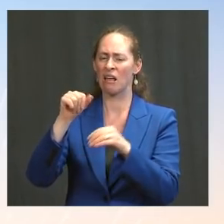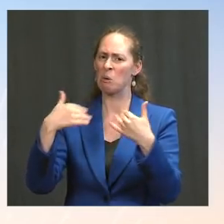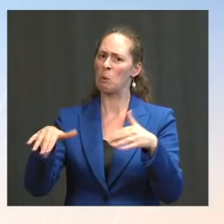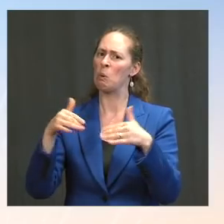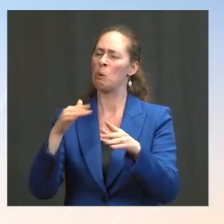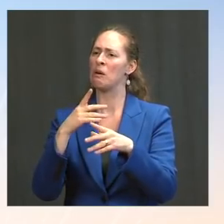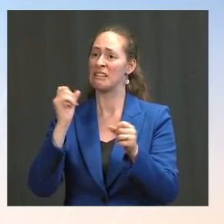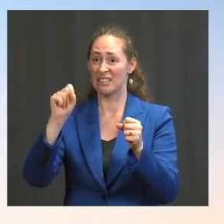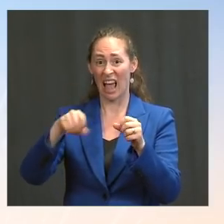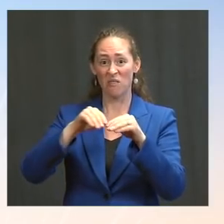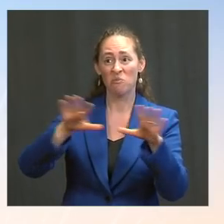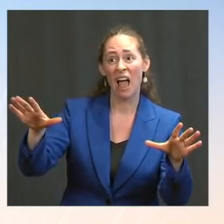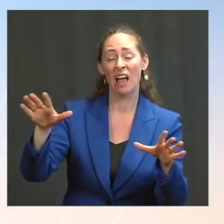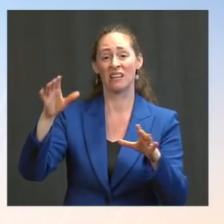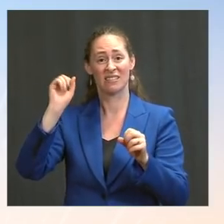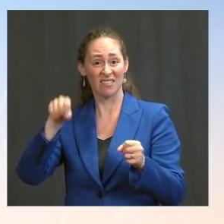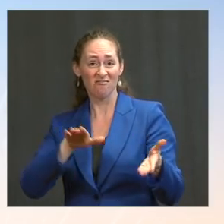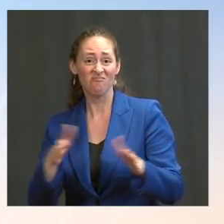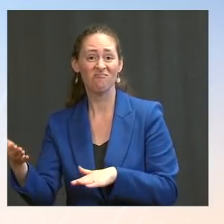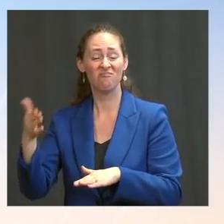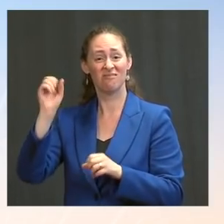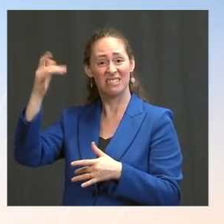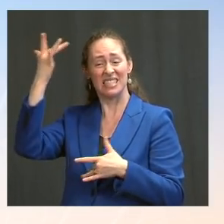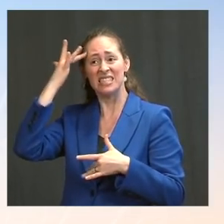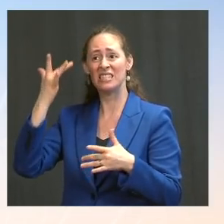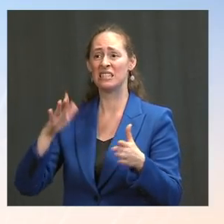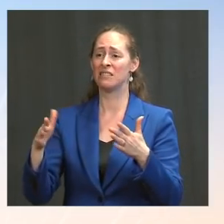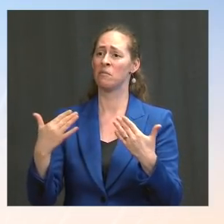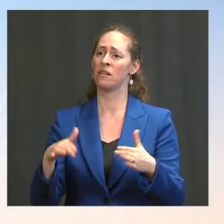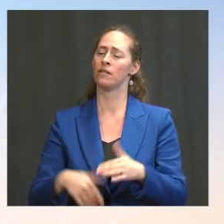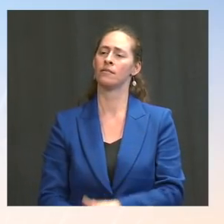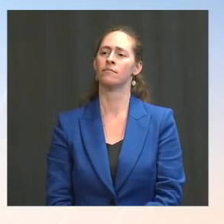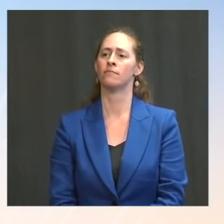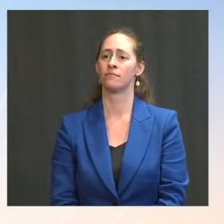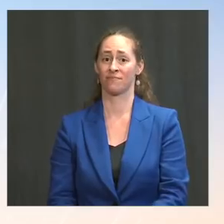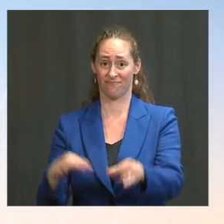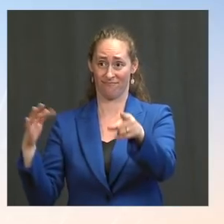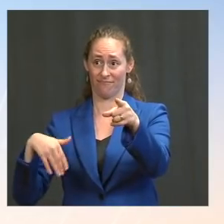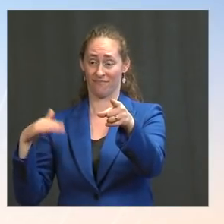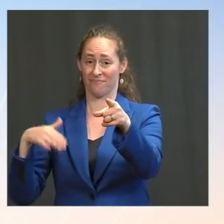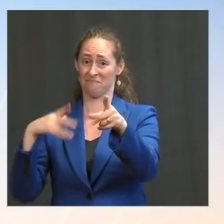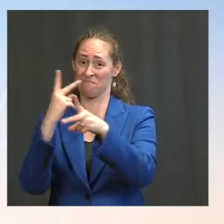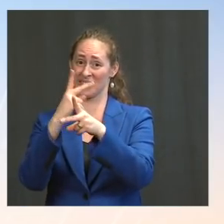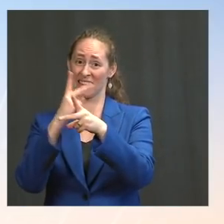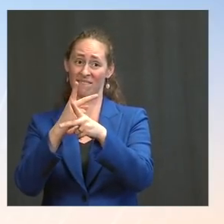is just a reminder of what risk people are putting on themselves if they don't get vaccinated. The Press: And then -- so for clarity, though, what risks -- to my question --